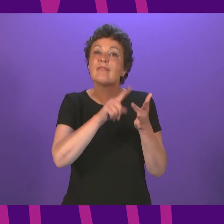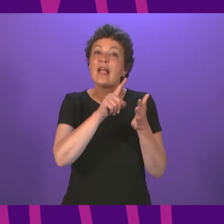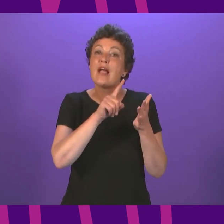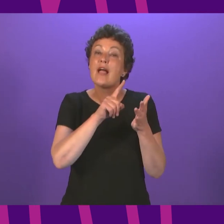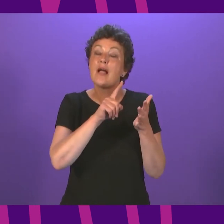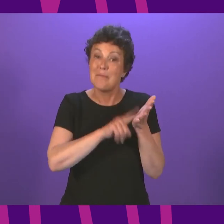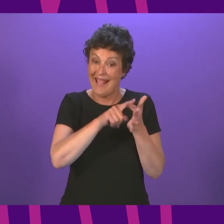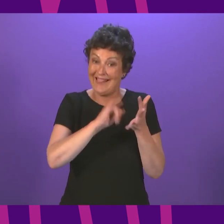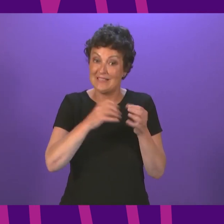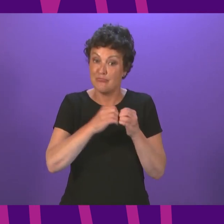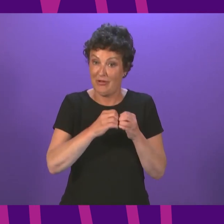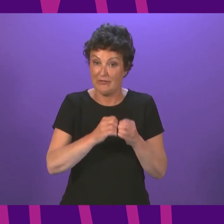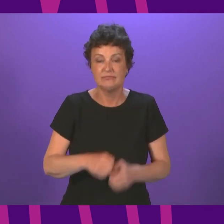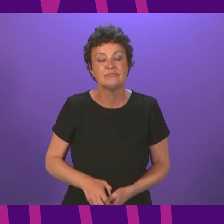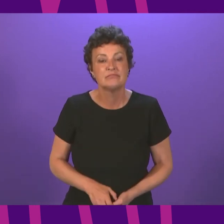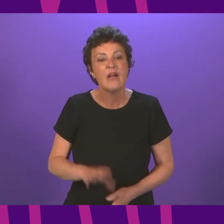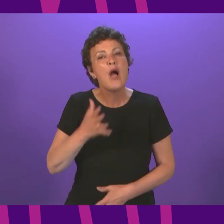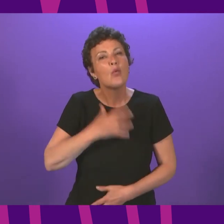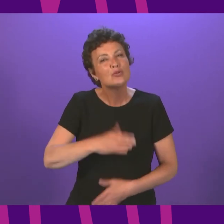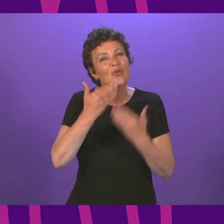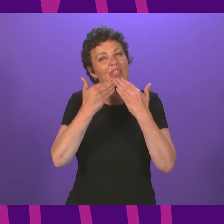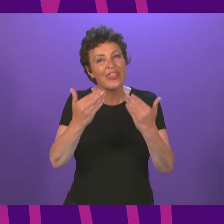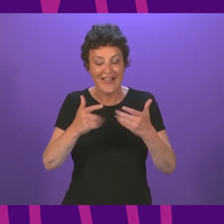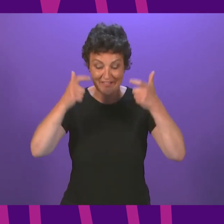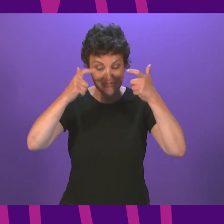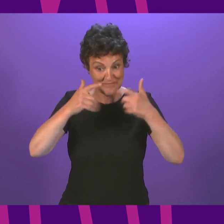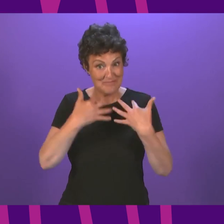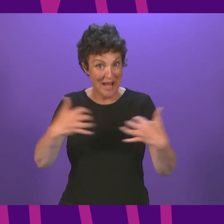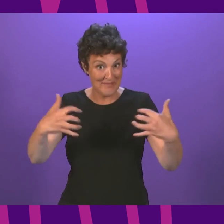reform of public policy. I agree with that. There has to be a substantial reform of public